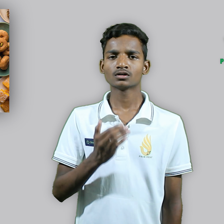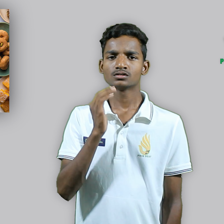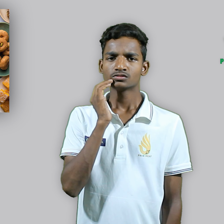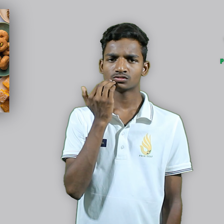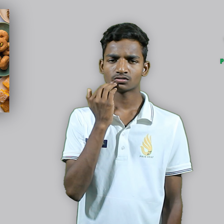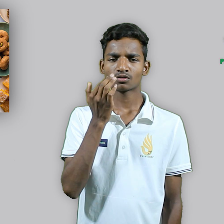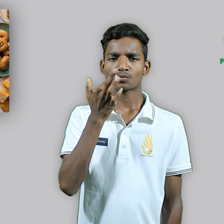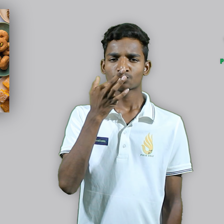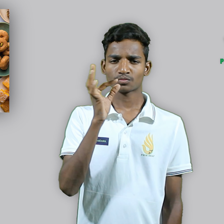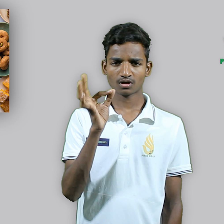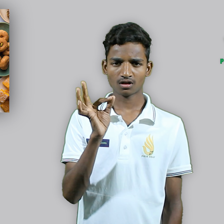Sweets